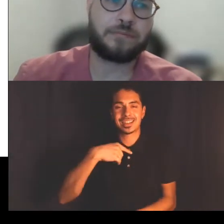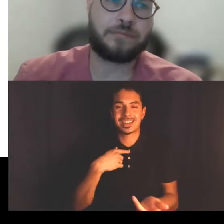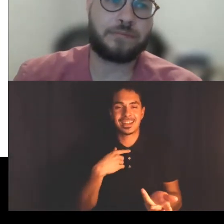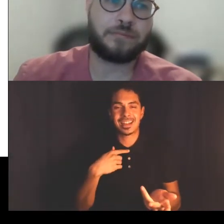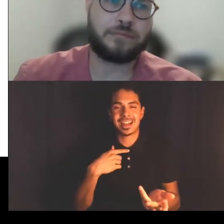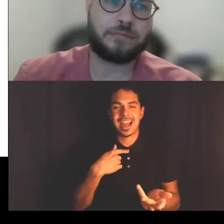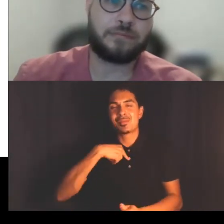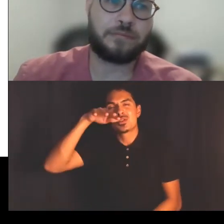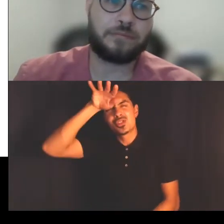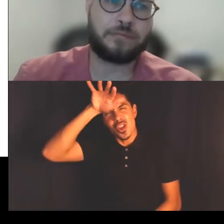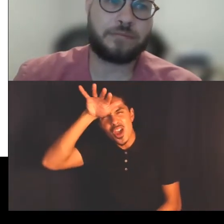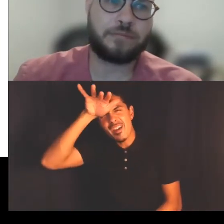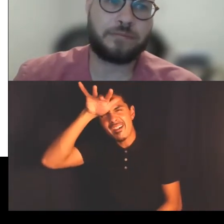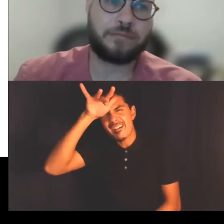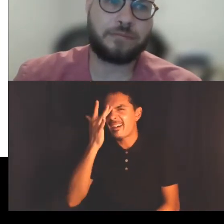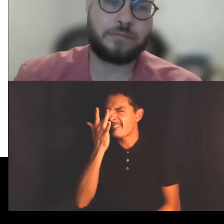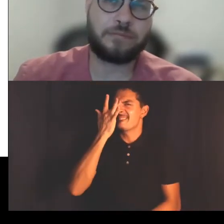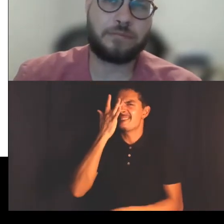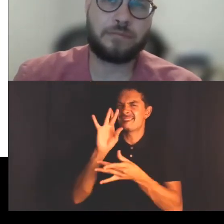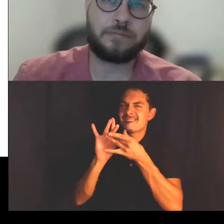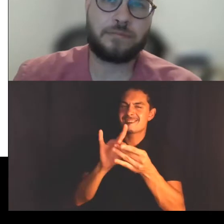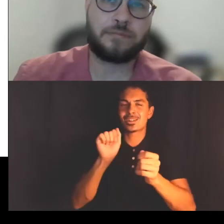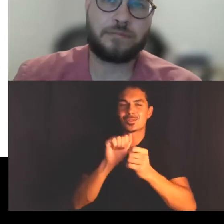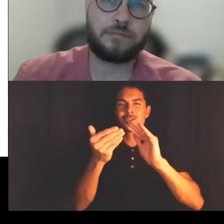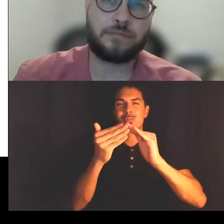I always wanna share tactics about what people can do.